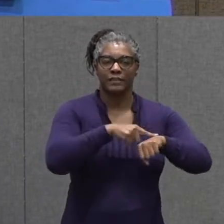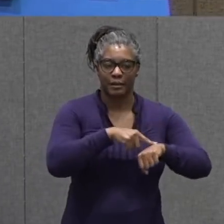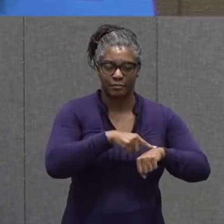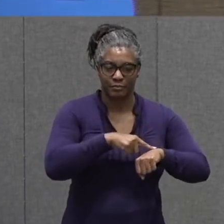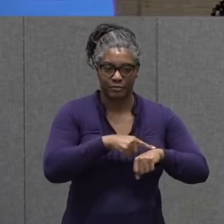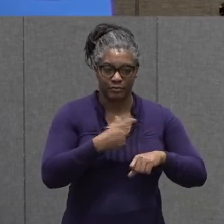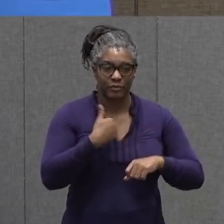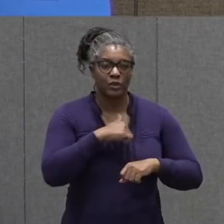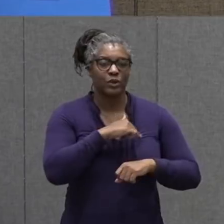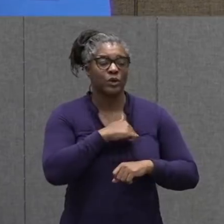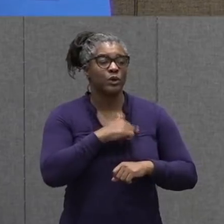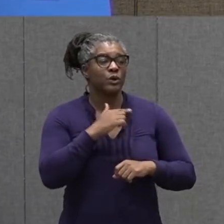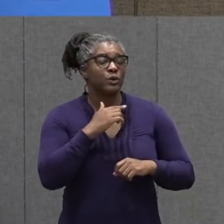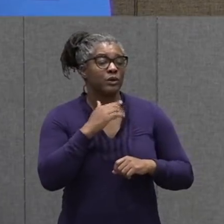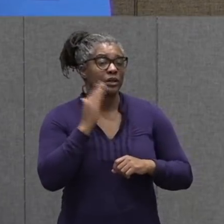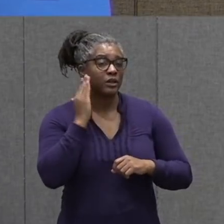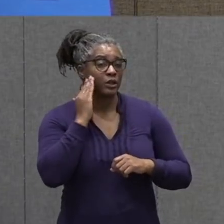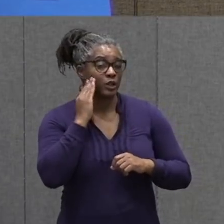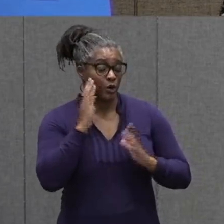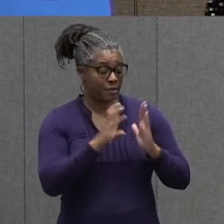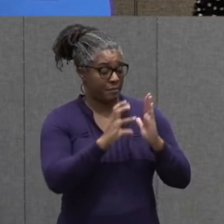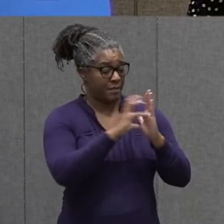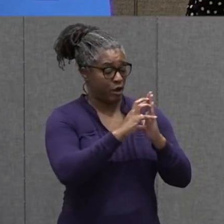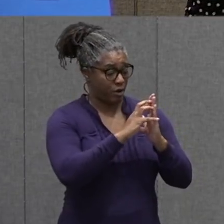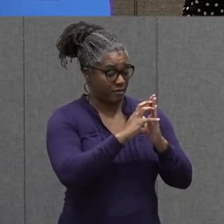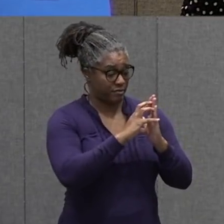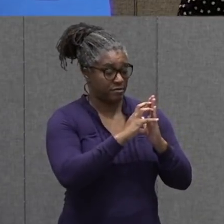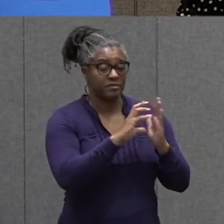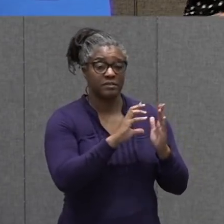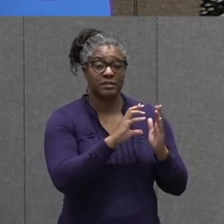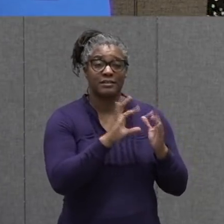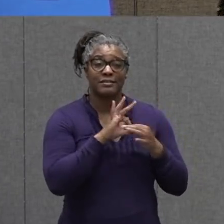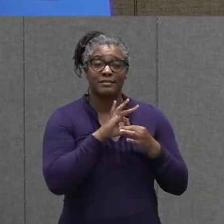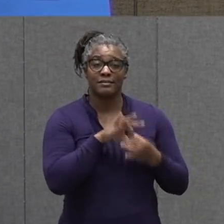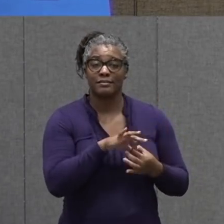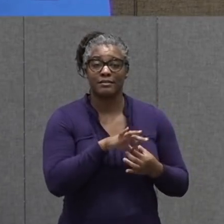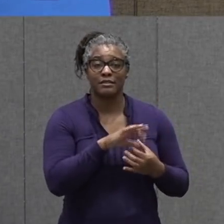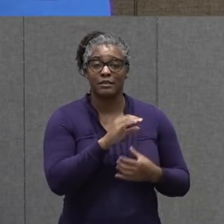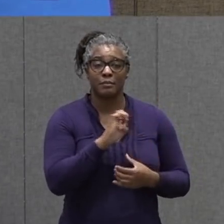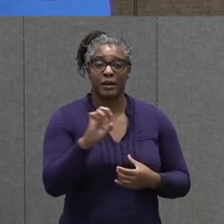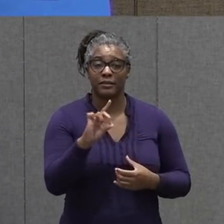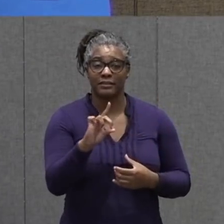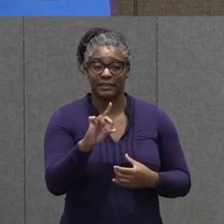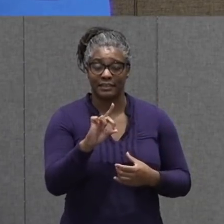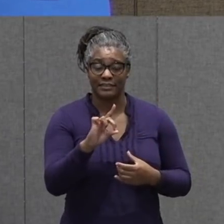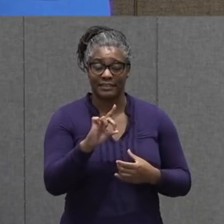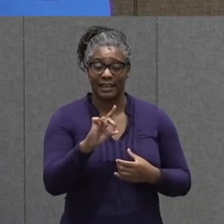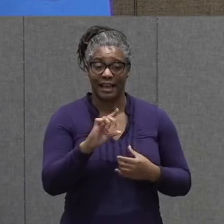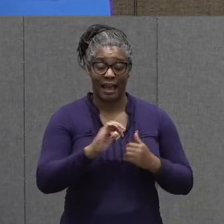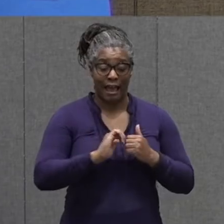So we know that this is a paragraph about seeds and how those seeds like thrive